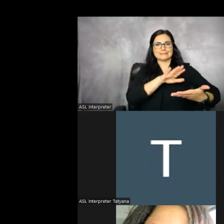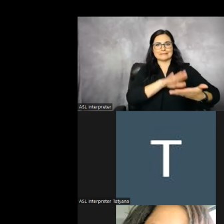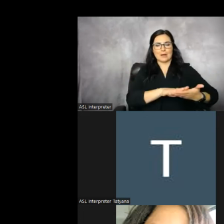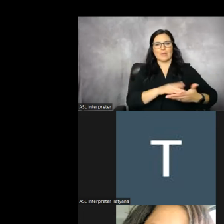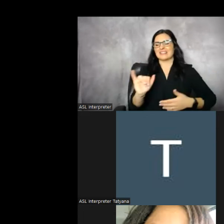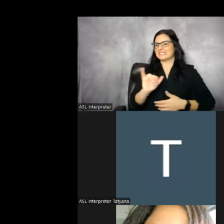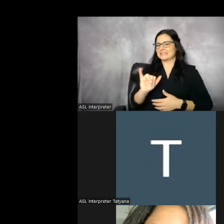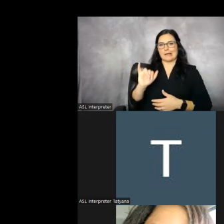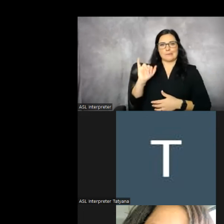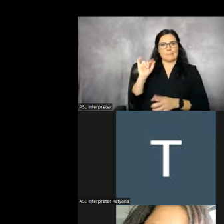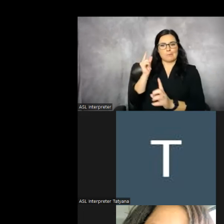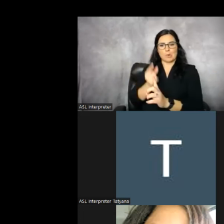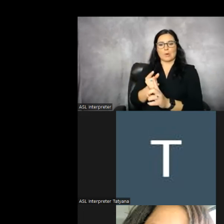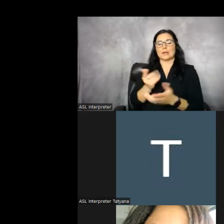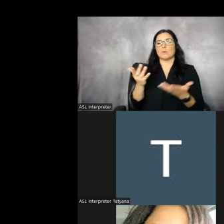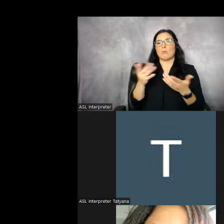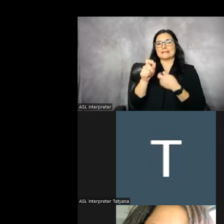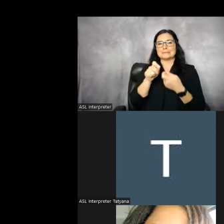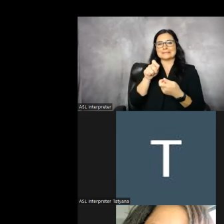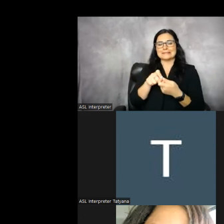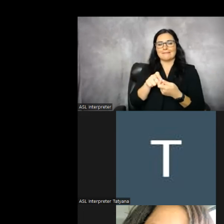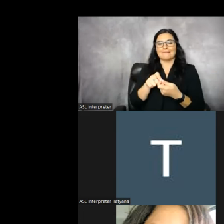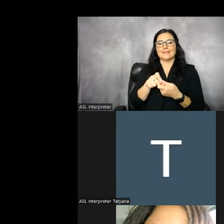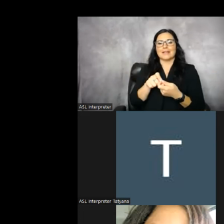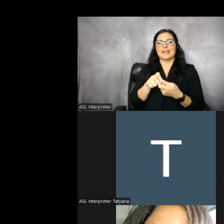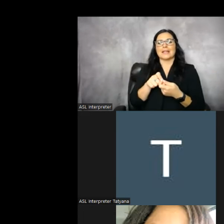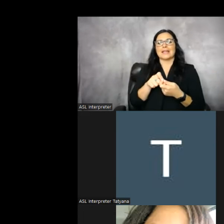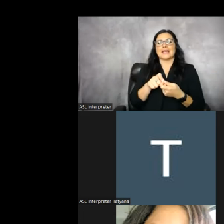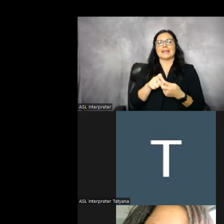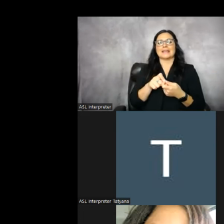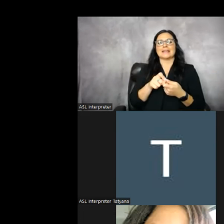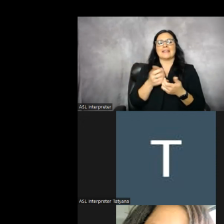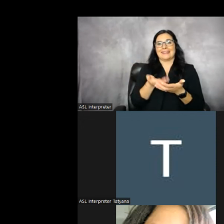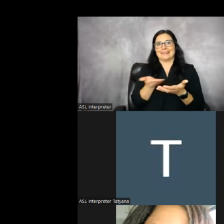It takes the specific criteria of pass/fail.